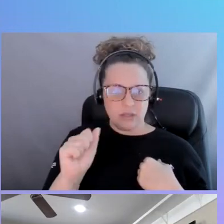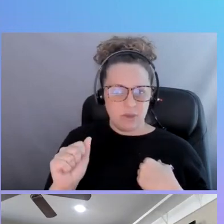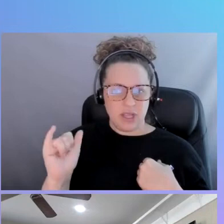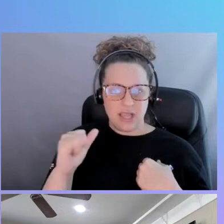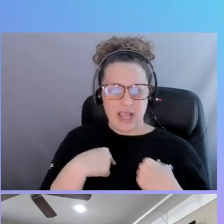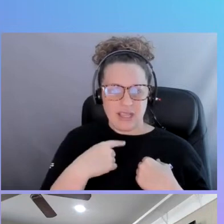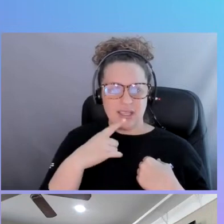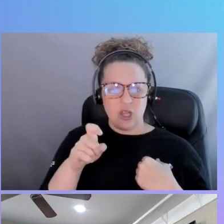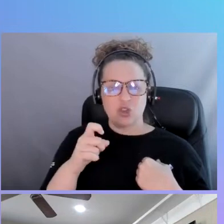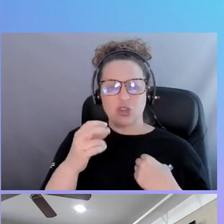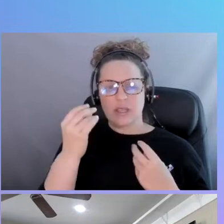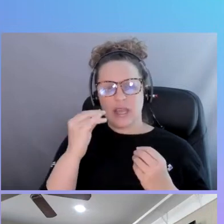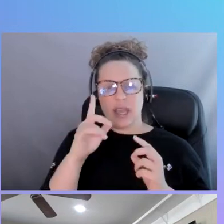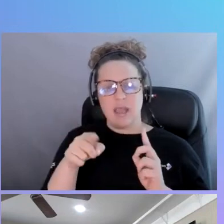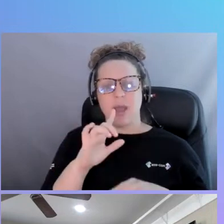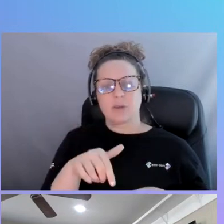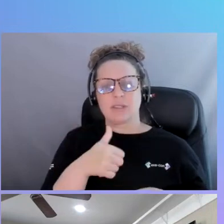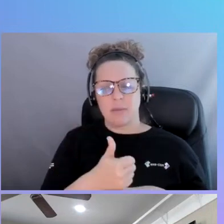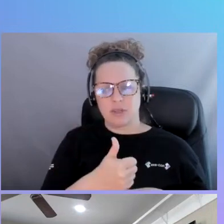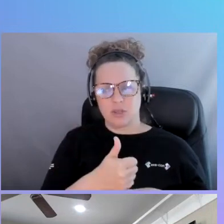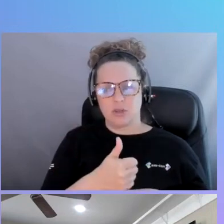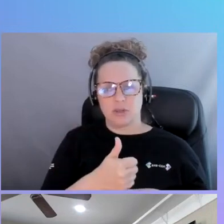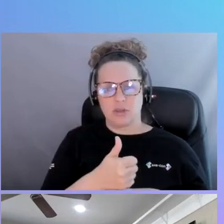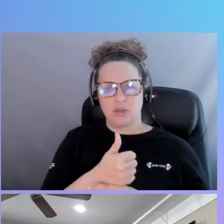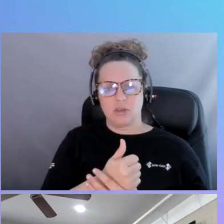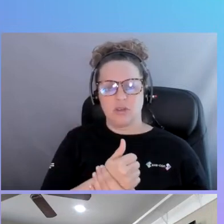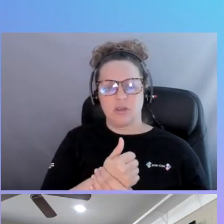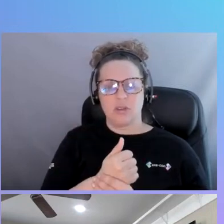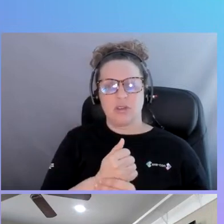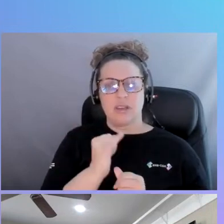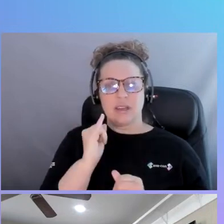said, you should think about establishing if you've got one,